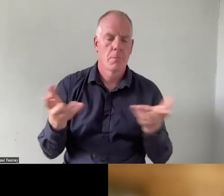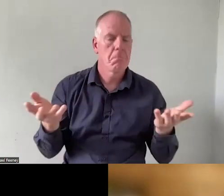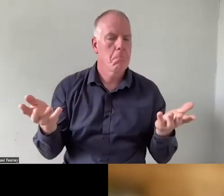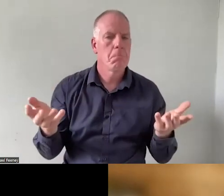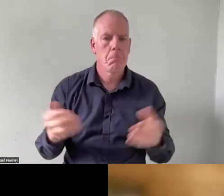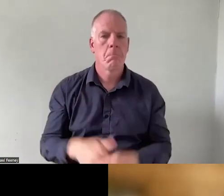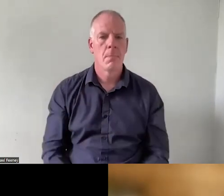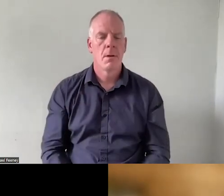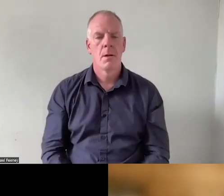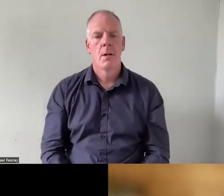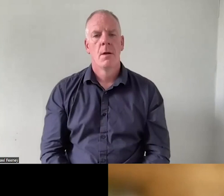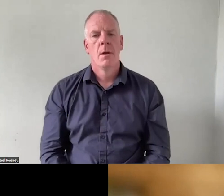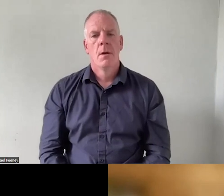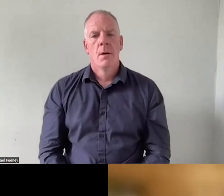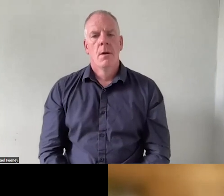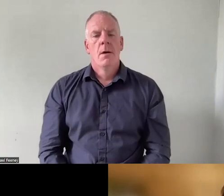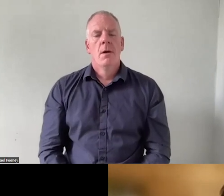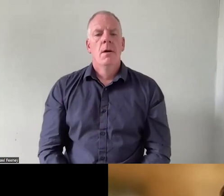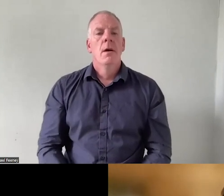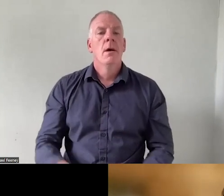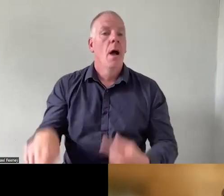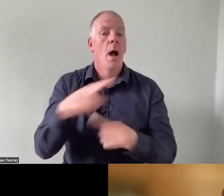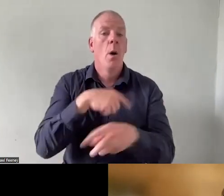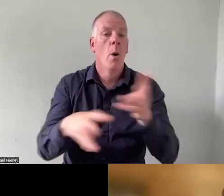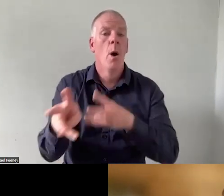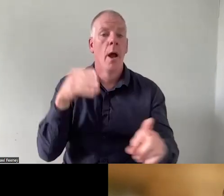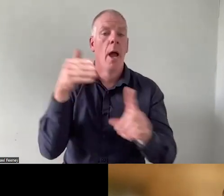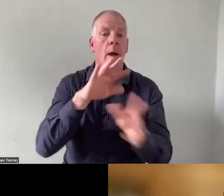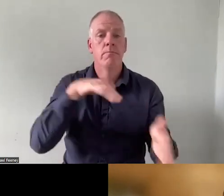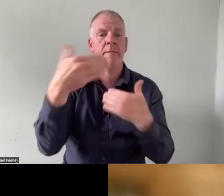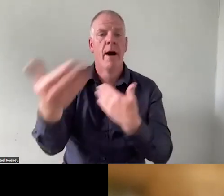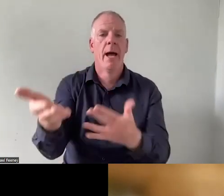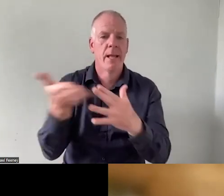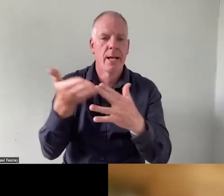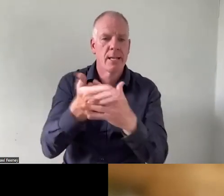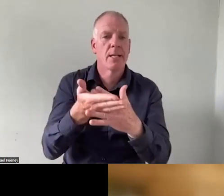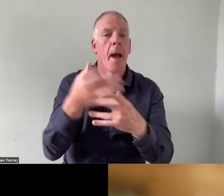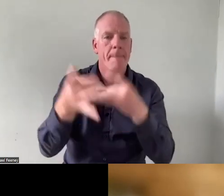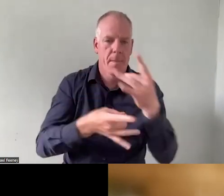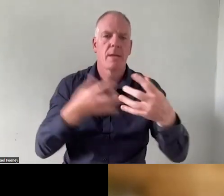in terms of providing access and making access technology available.